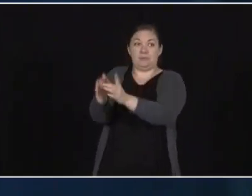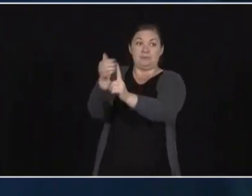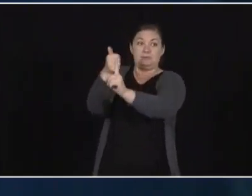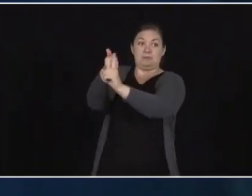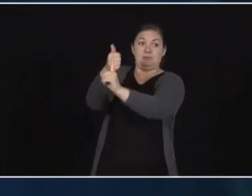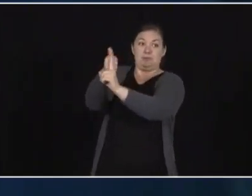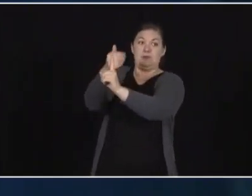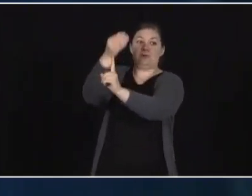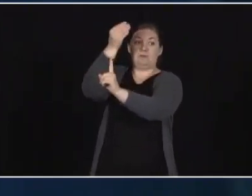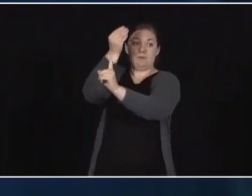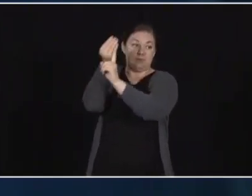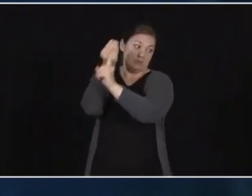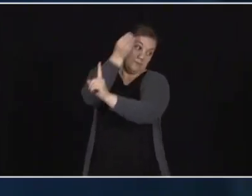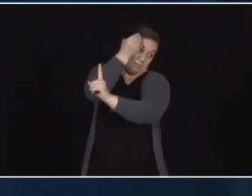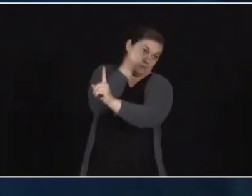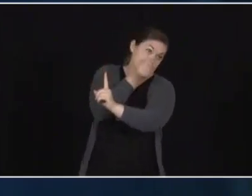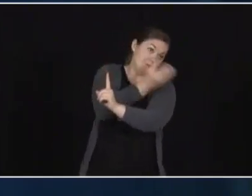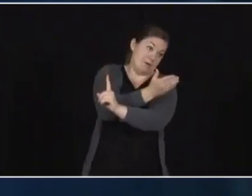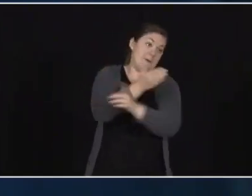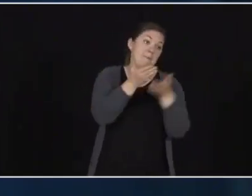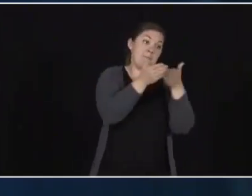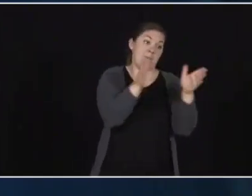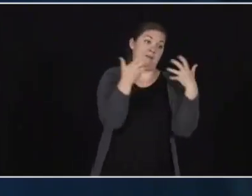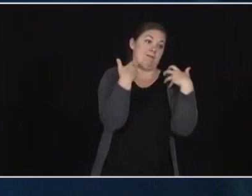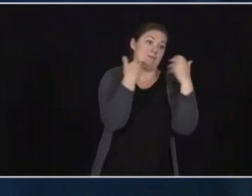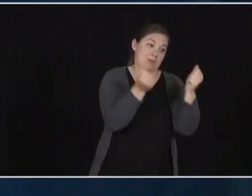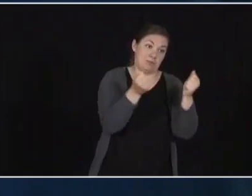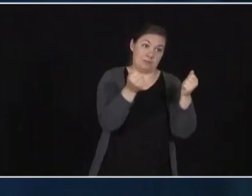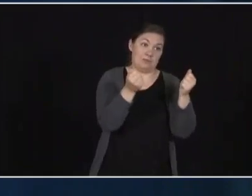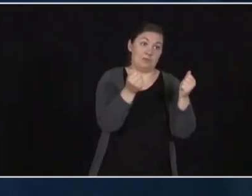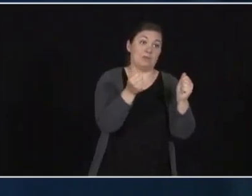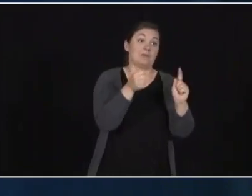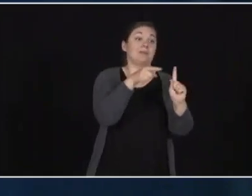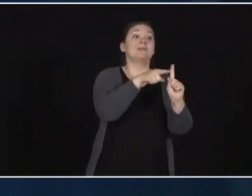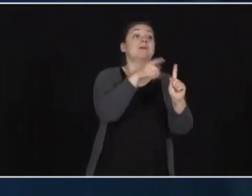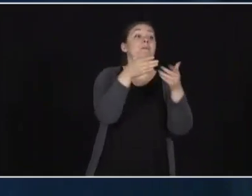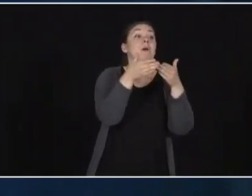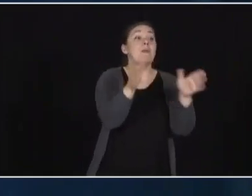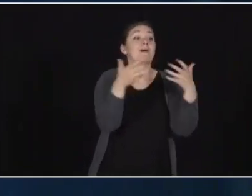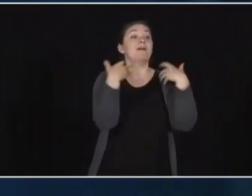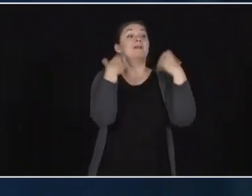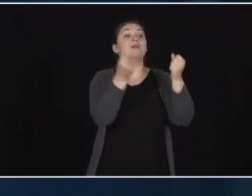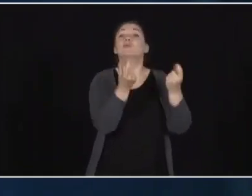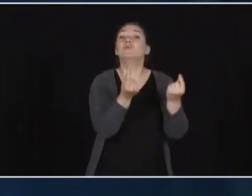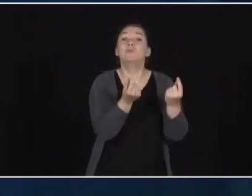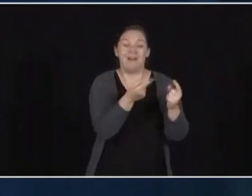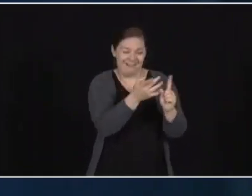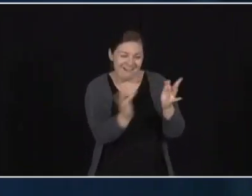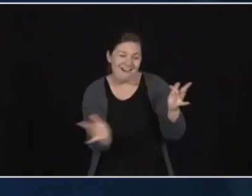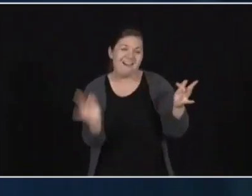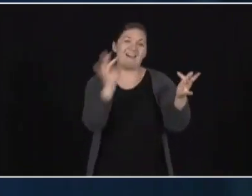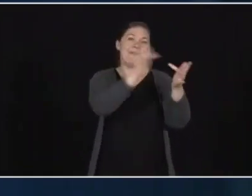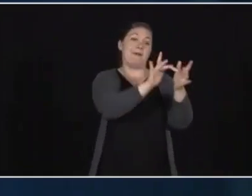reach out to the patient and identify who the amount of been in contact with and those contacts are then reached out to